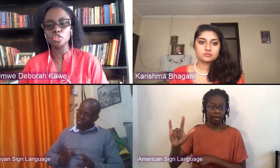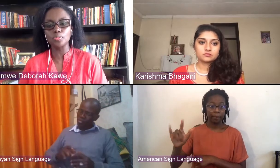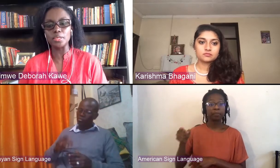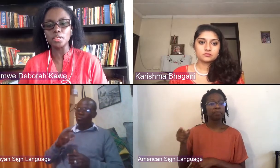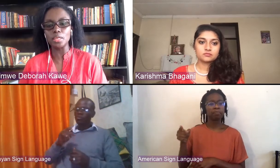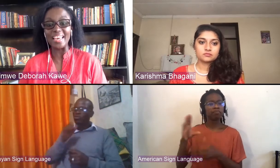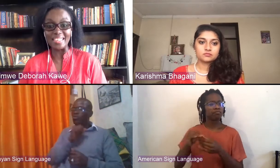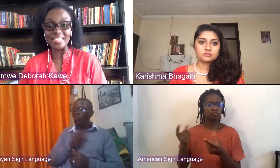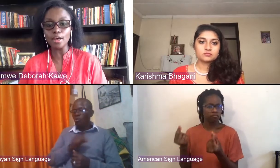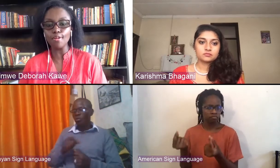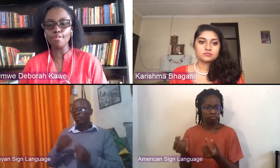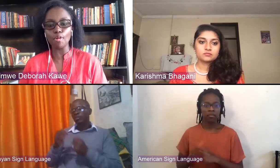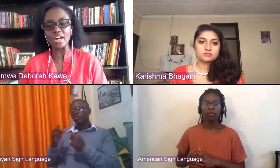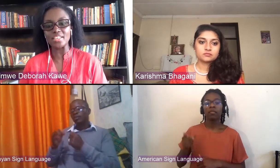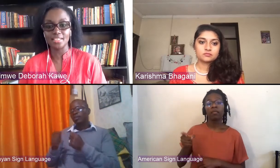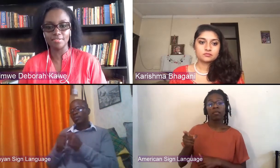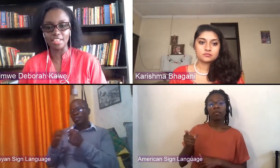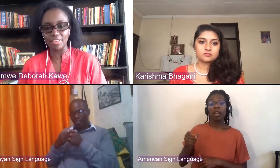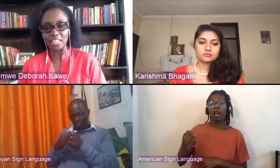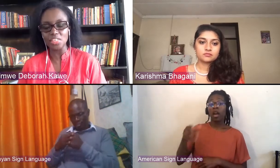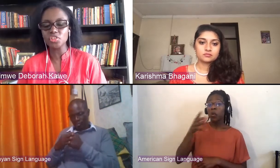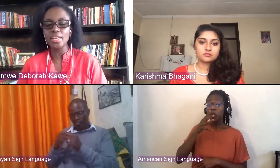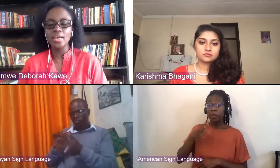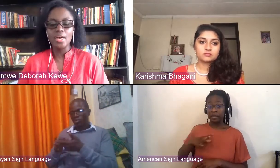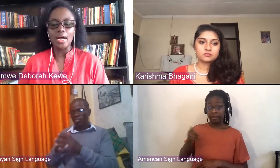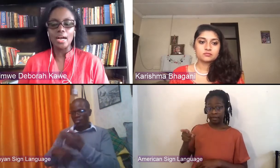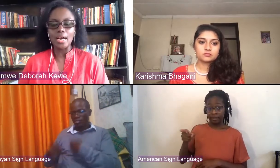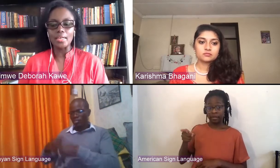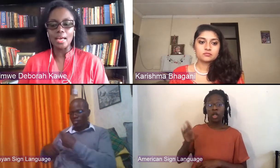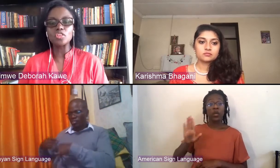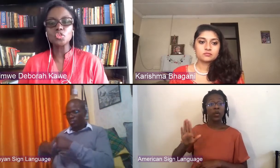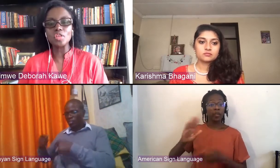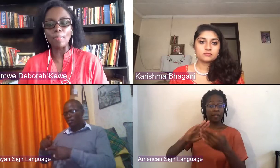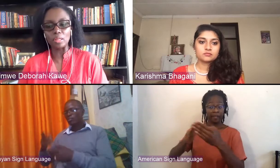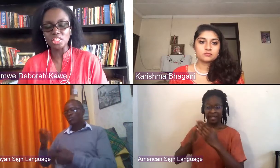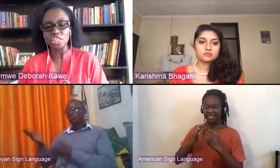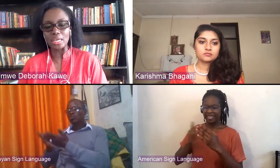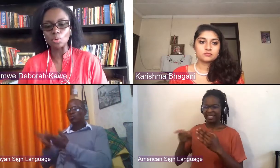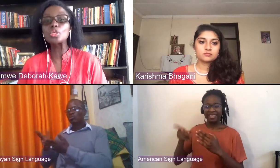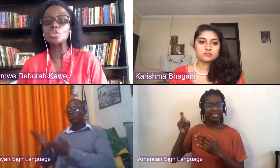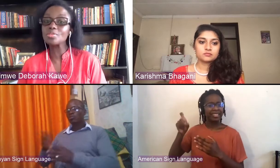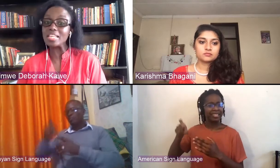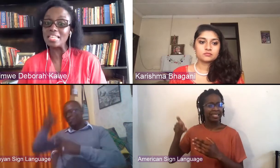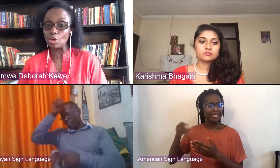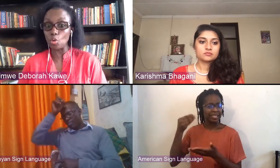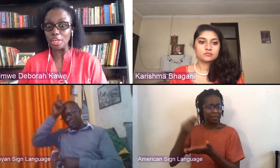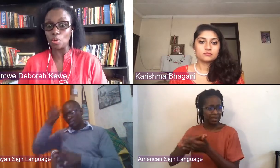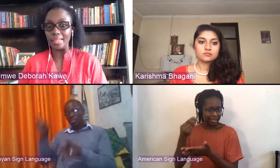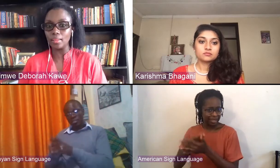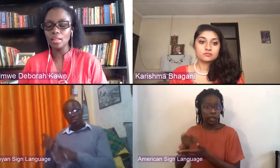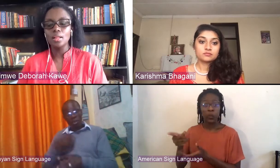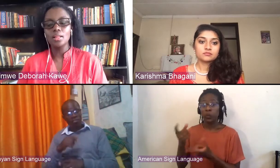to be aid for her starving village. And there's also a politician who is also selling cooking oil